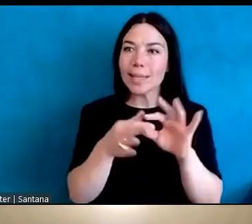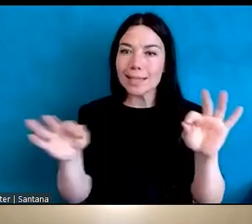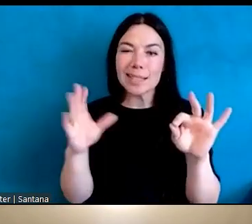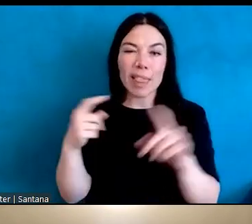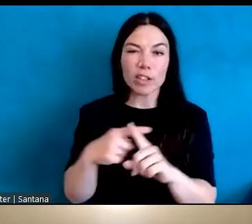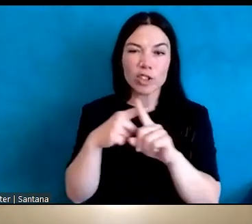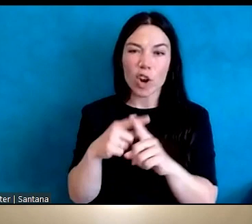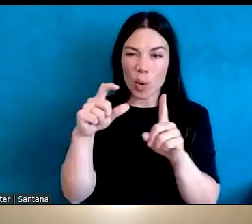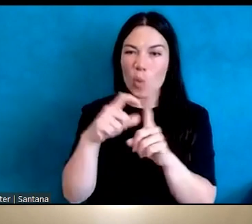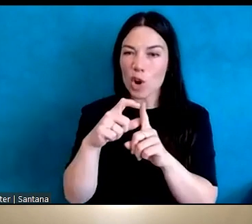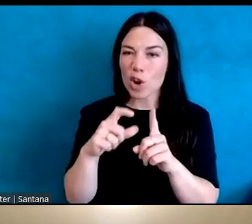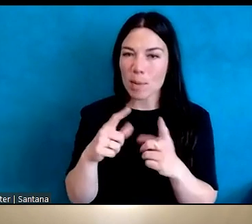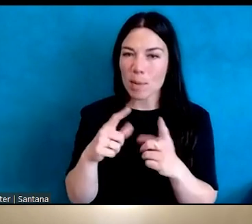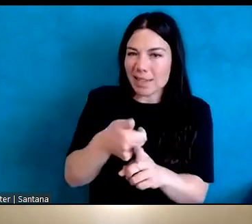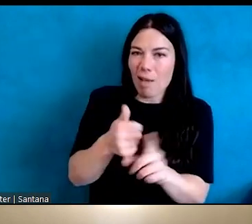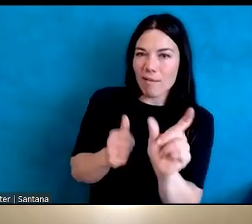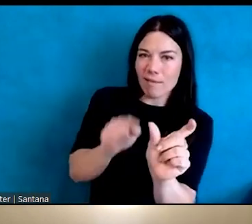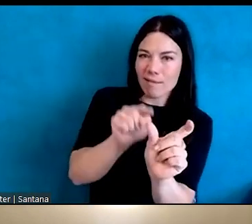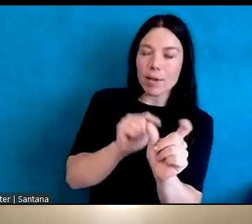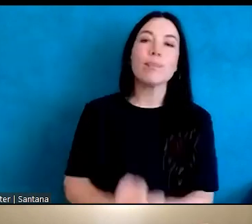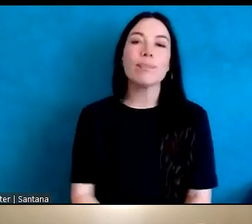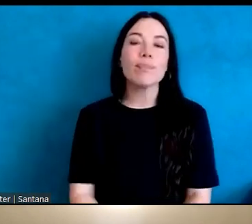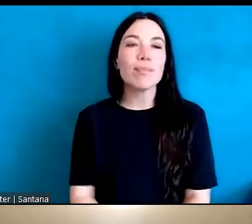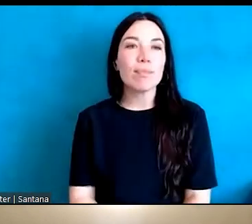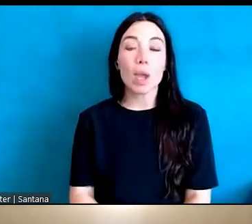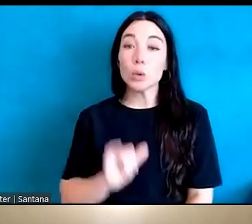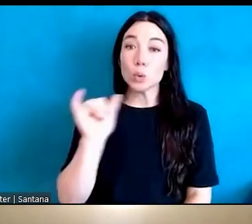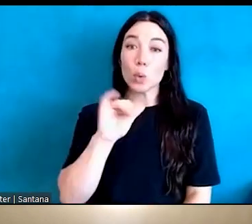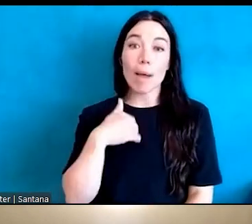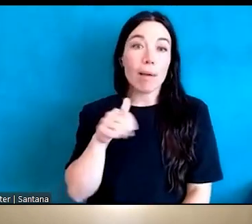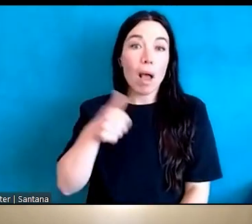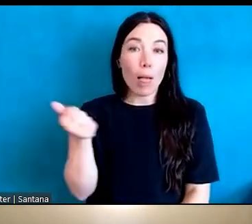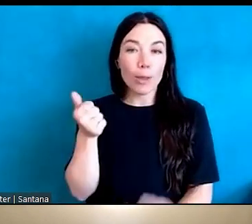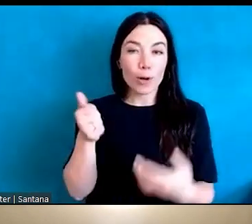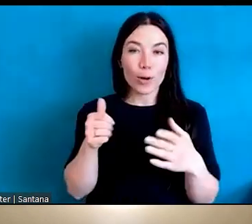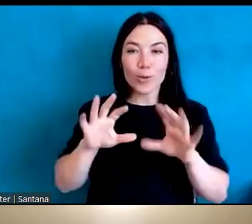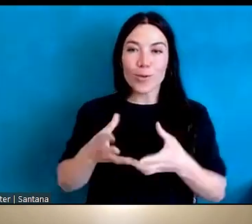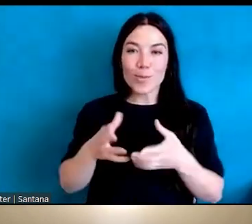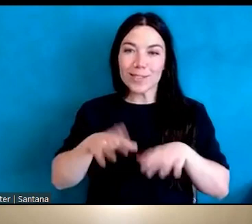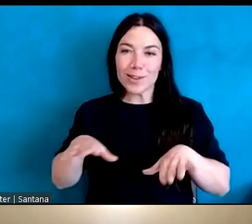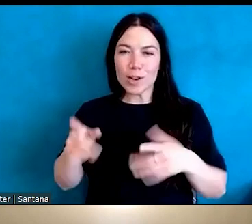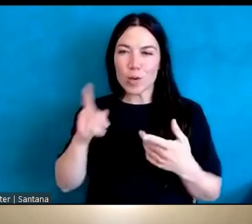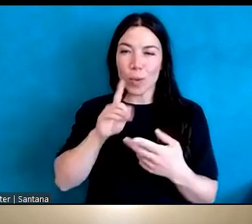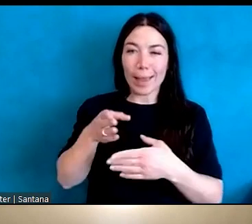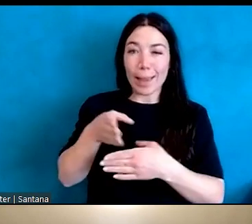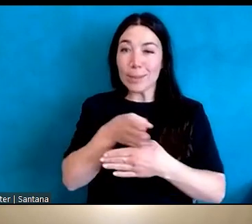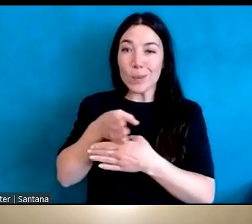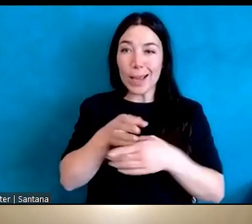Then, interestingly, we had another group of children who were in-between, who were making the transition between being positive responders,